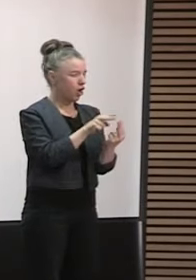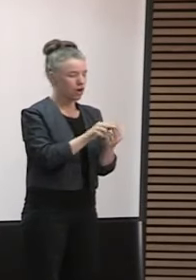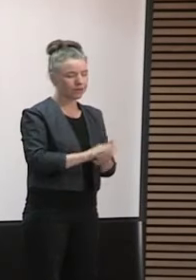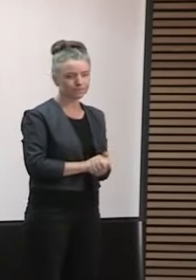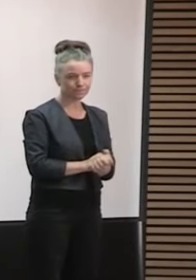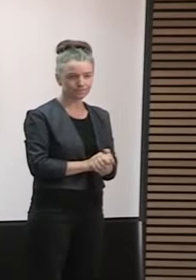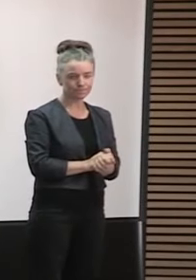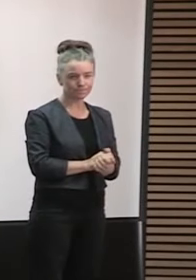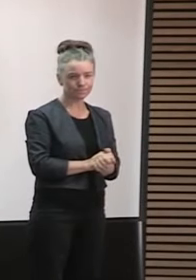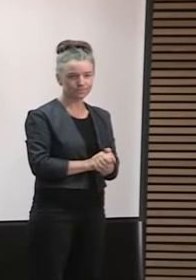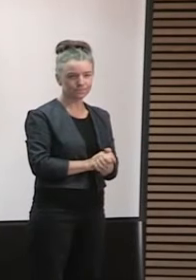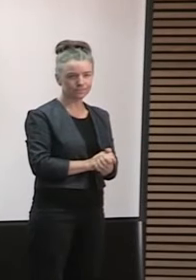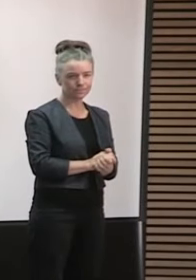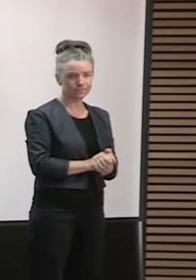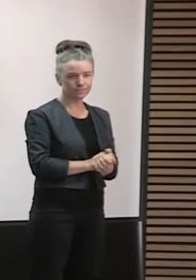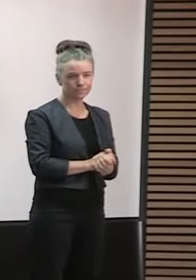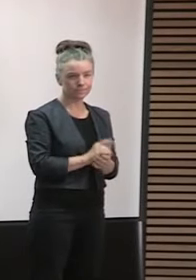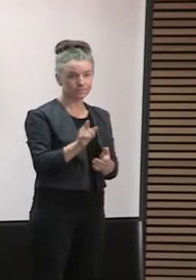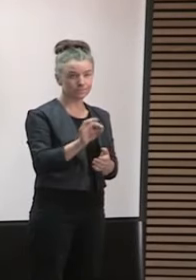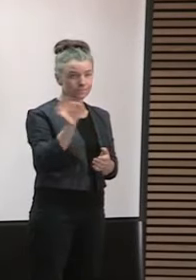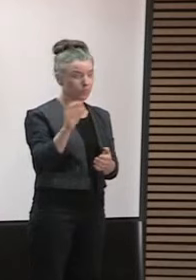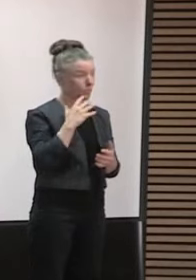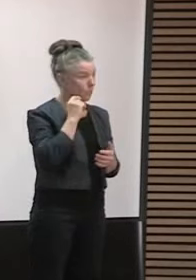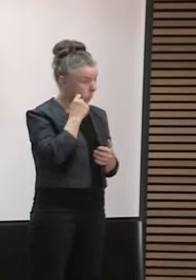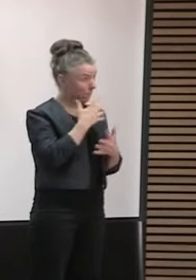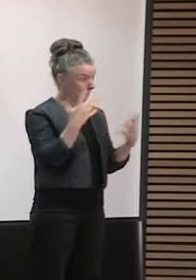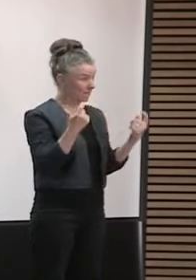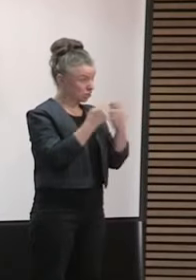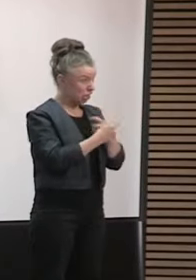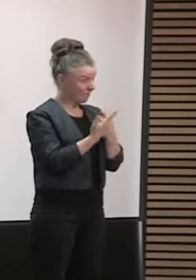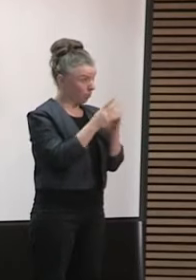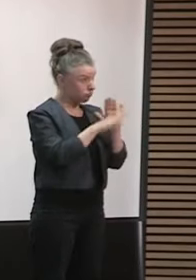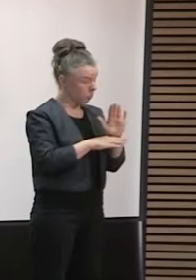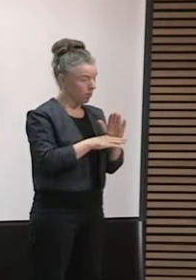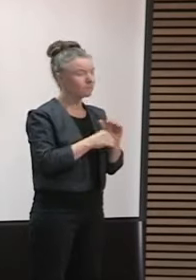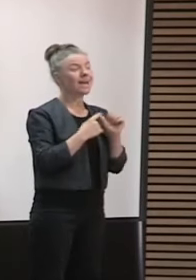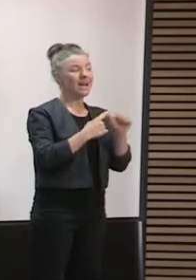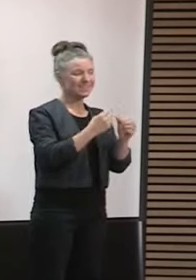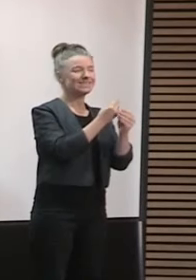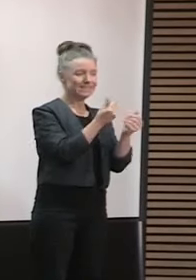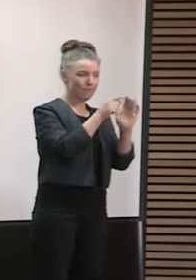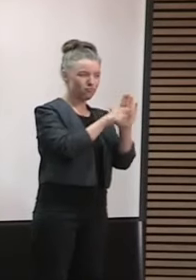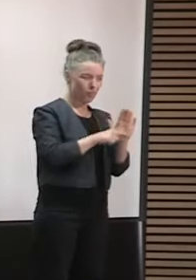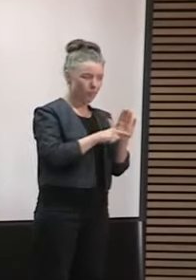We're working closely with the tertiary commission and industry organisations to get